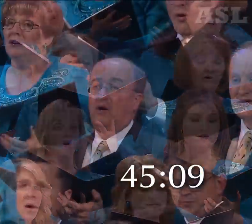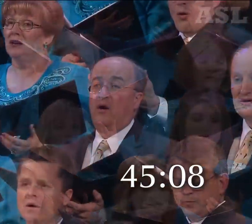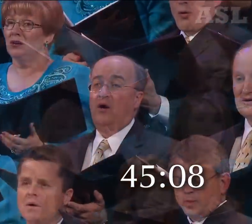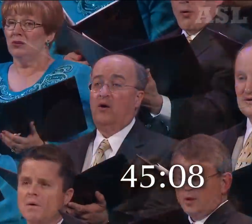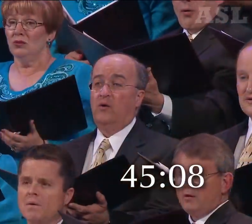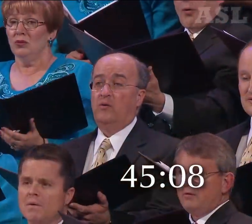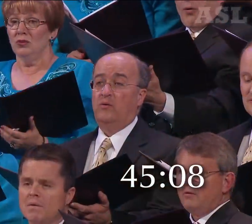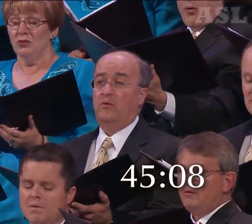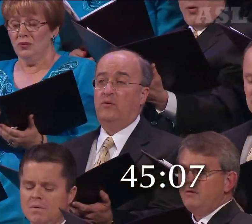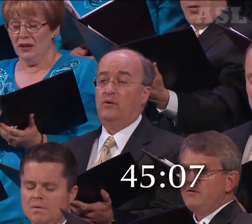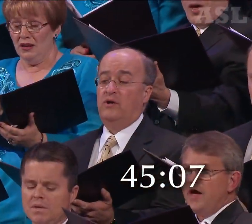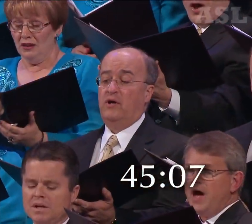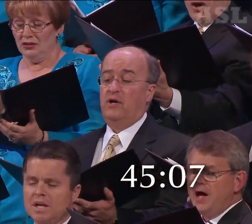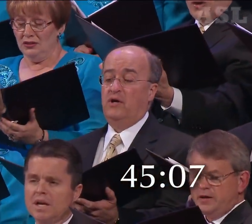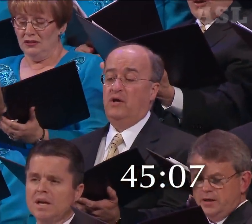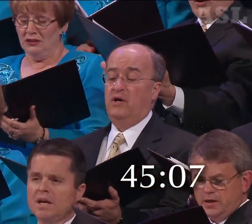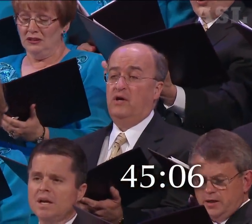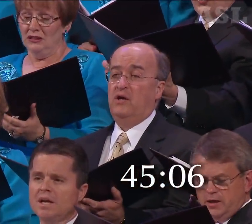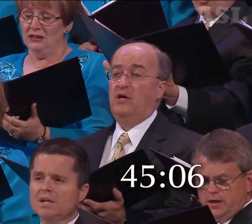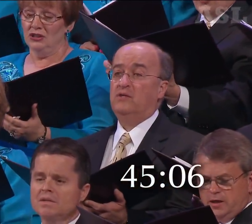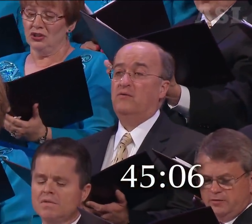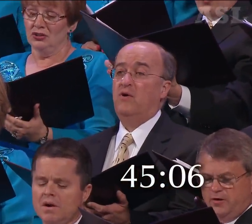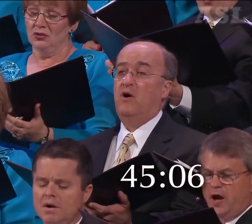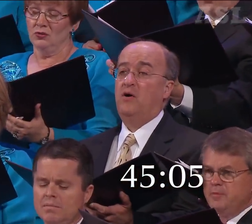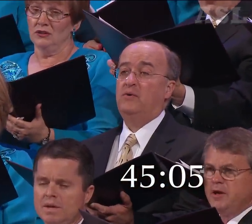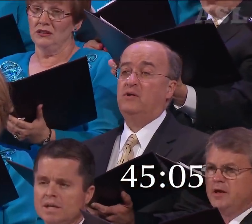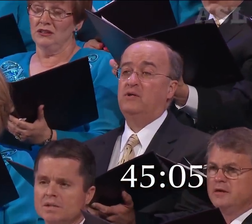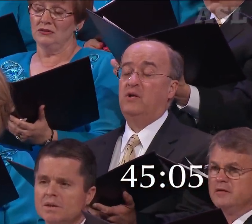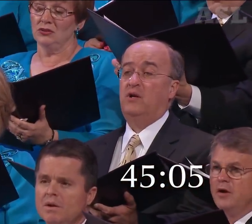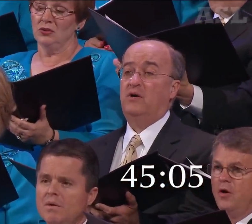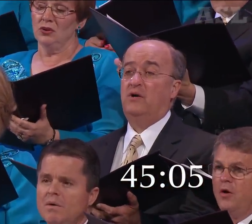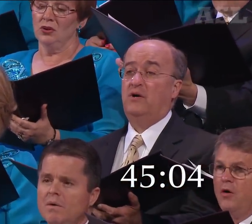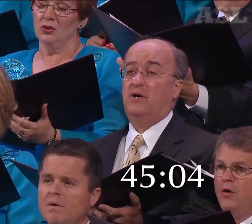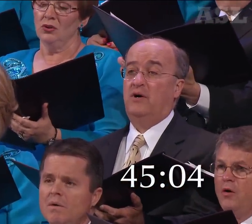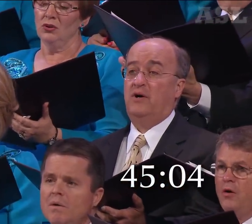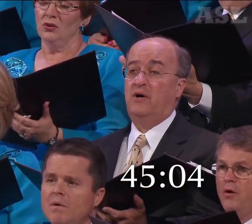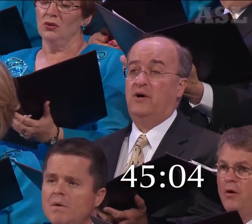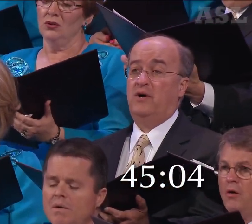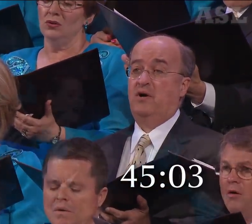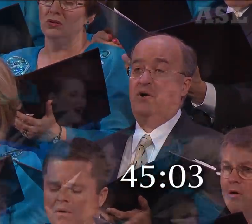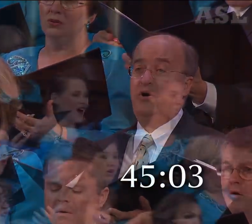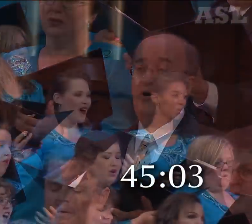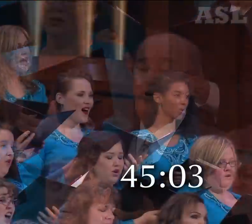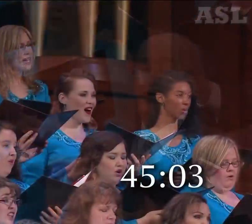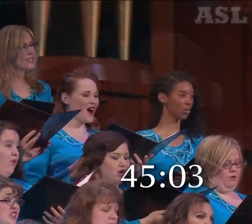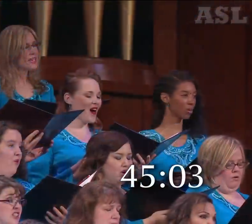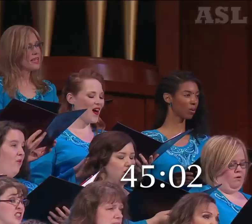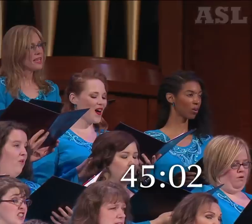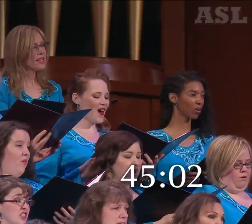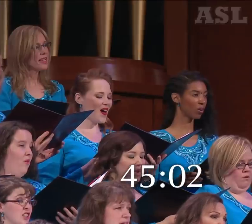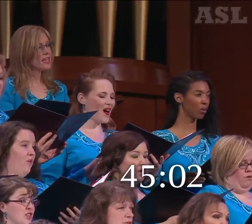THIS IS THE ENGLISH CLOSED CAPTION CHANNEL OF THE CHURCH OF JESUS CHRIST OF LATTER-DAY SAINTS.